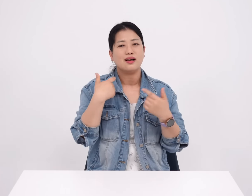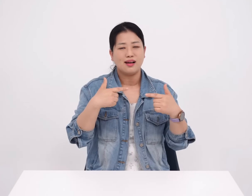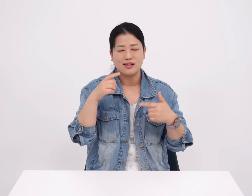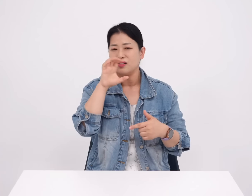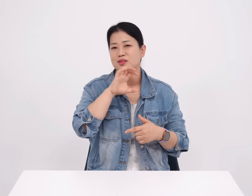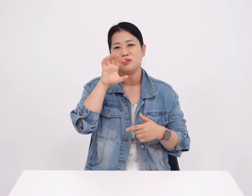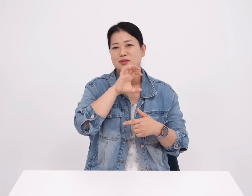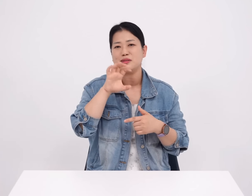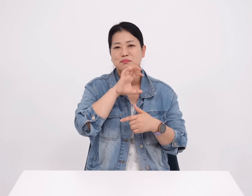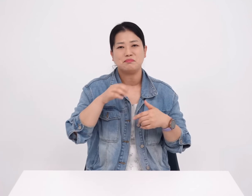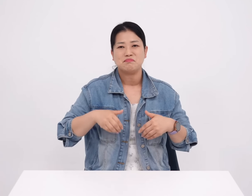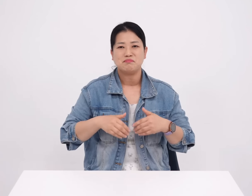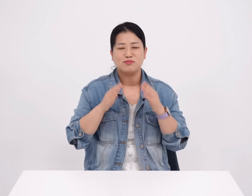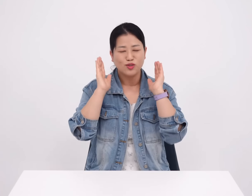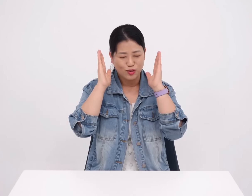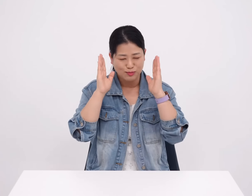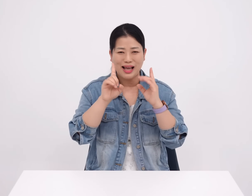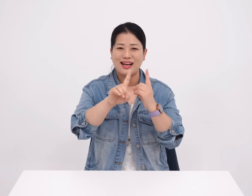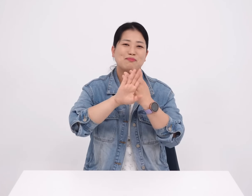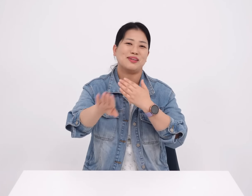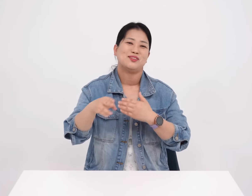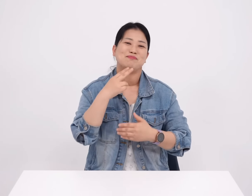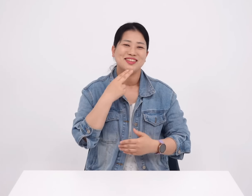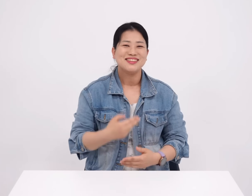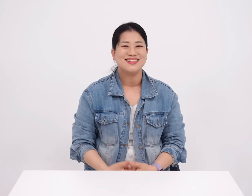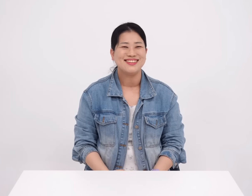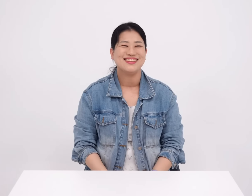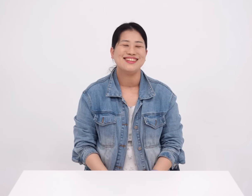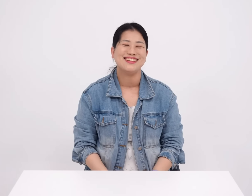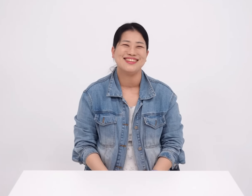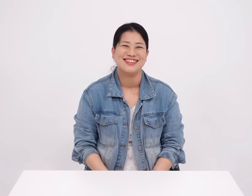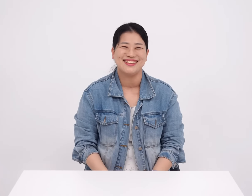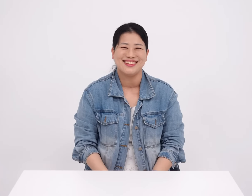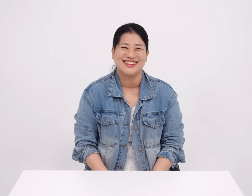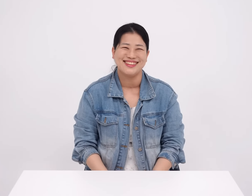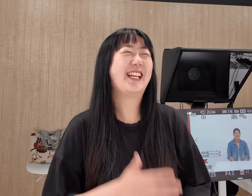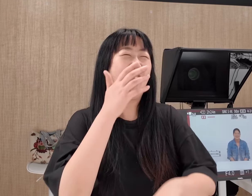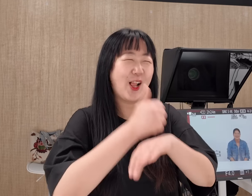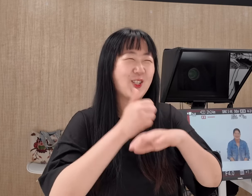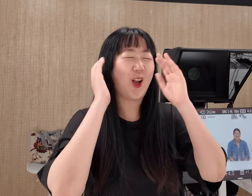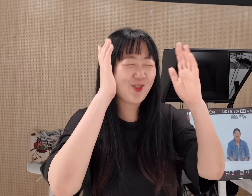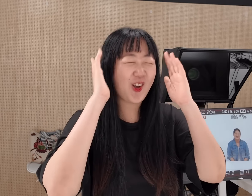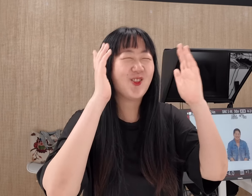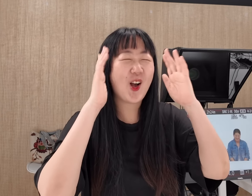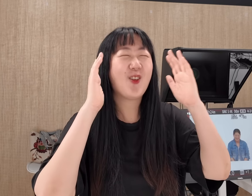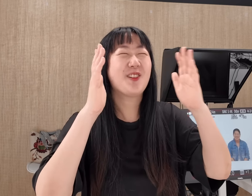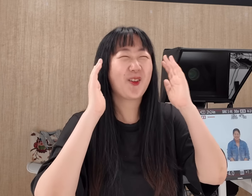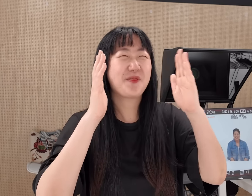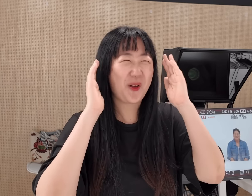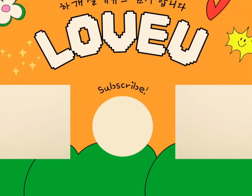The only way is to study steadily. In the end, study! study! It's studying~